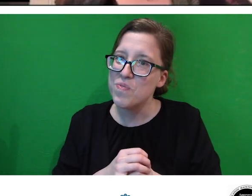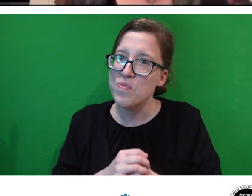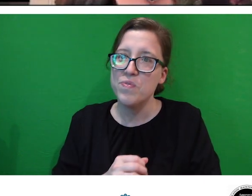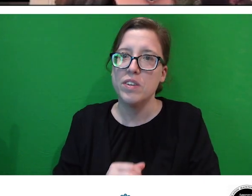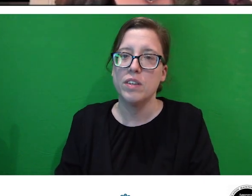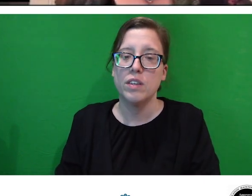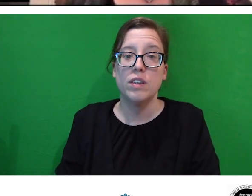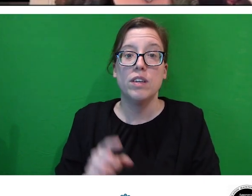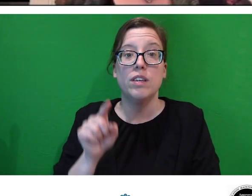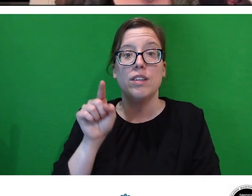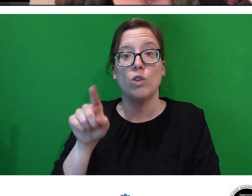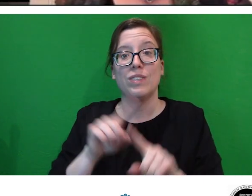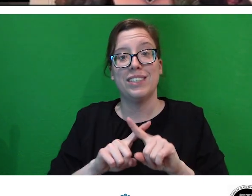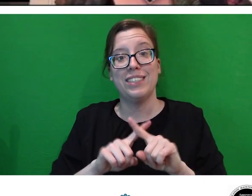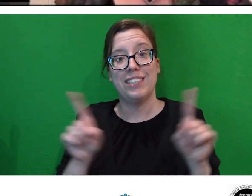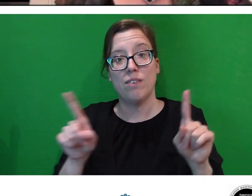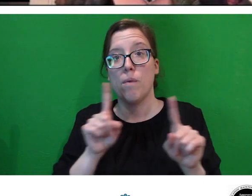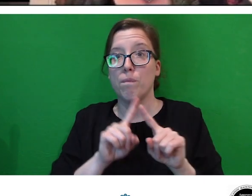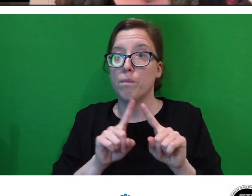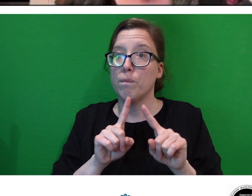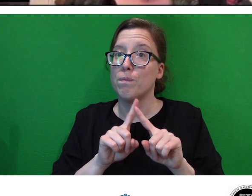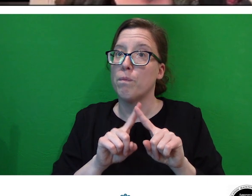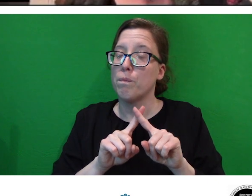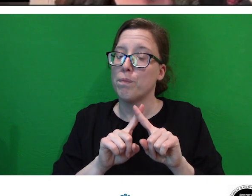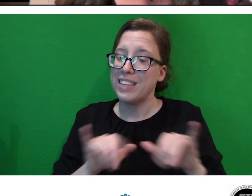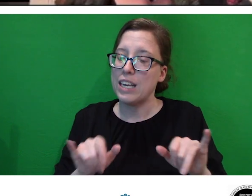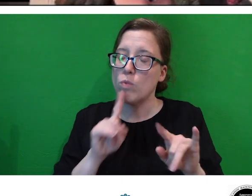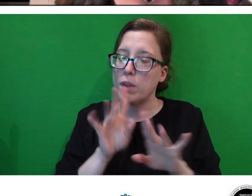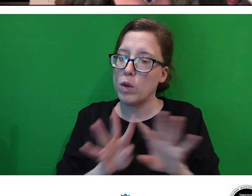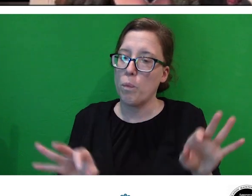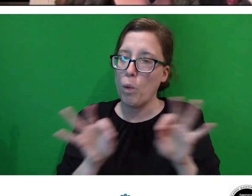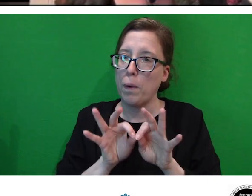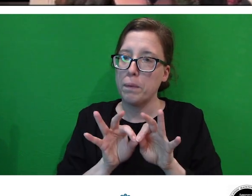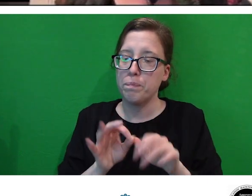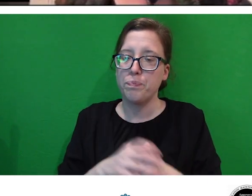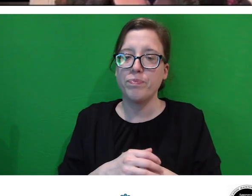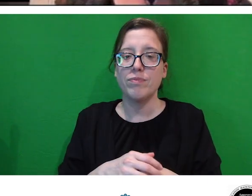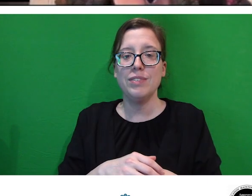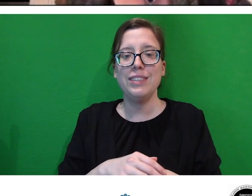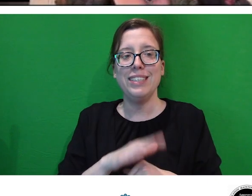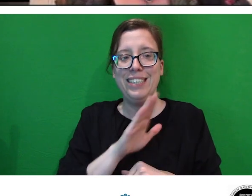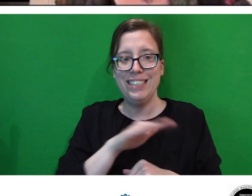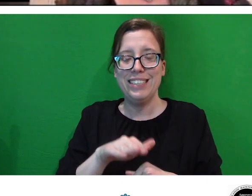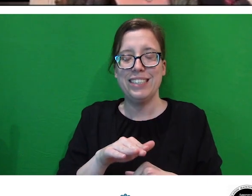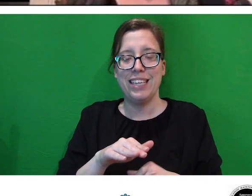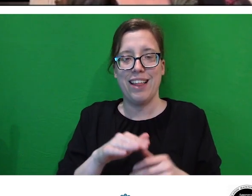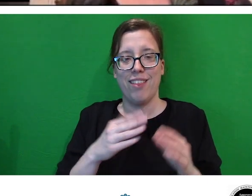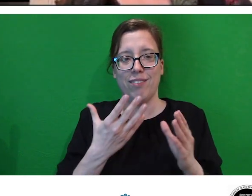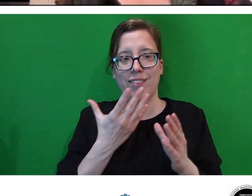as a source of motivation. Have you heard that enough times? So critical.